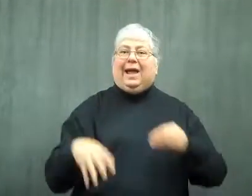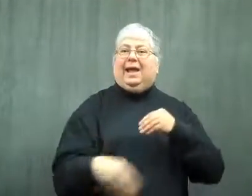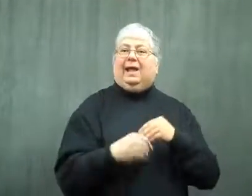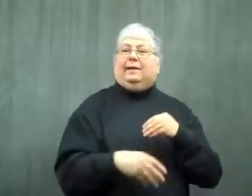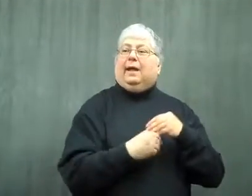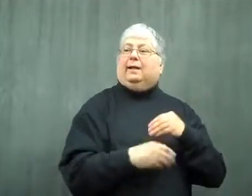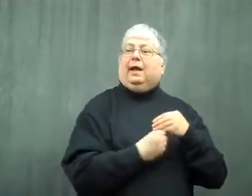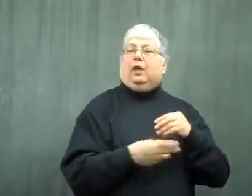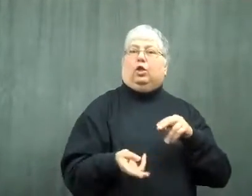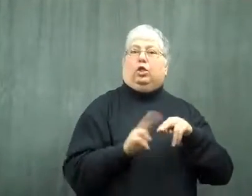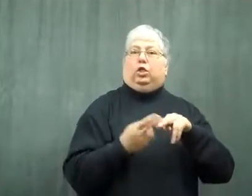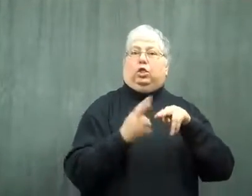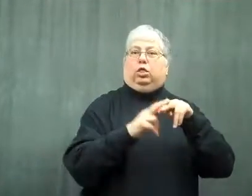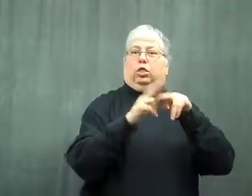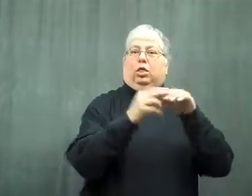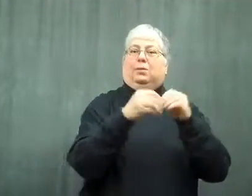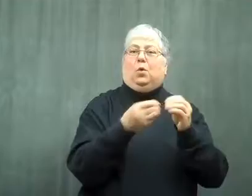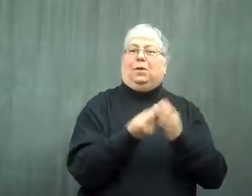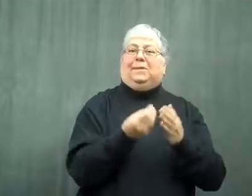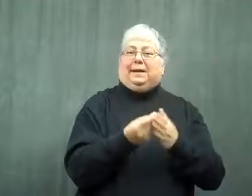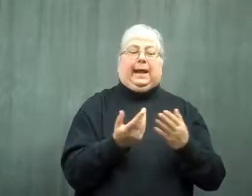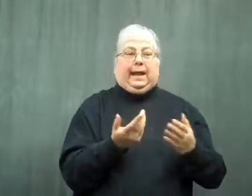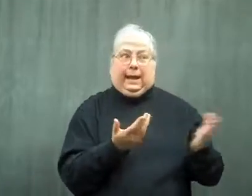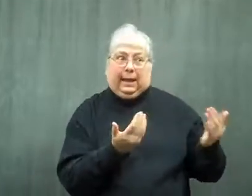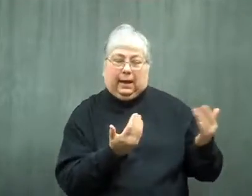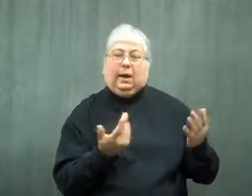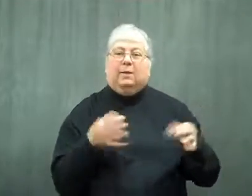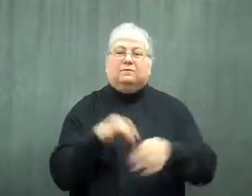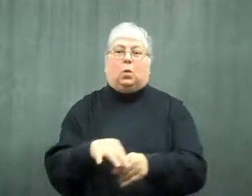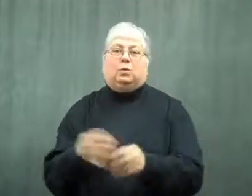This adds more money to be spent in order to gain that person's vote.